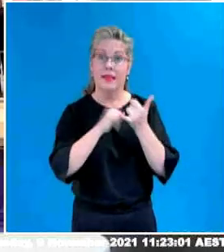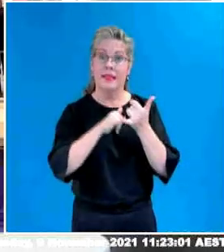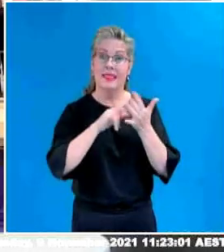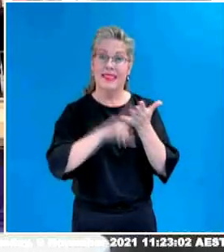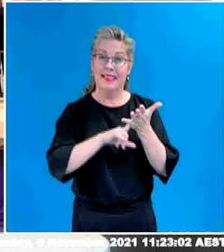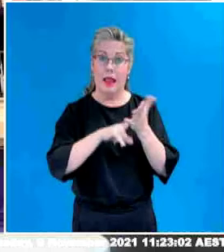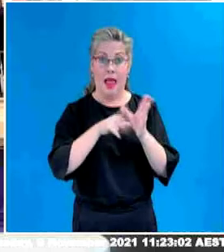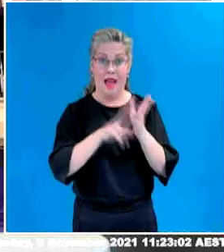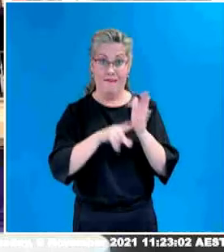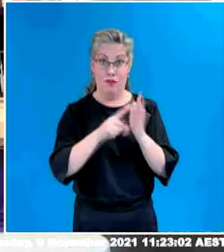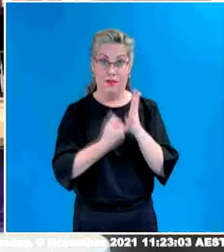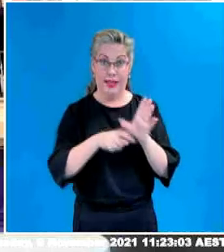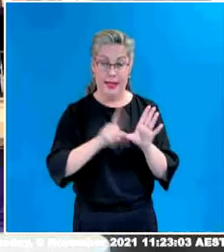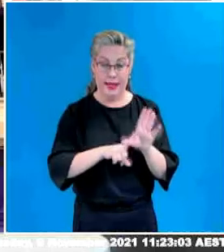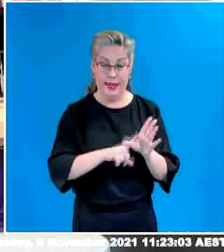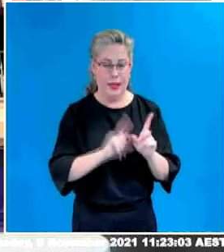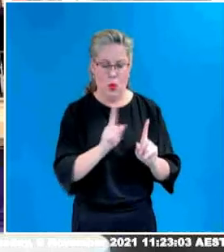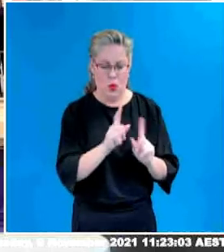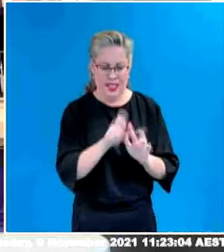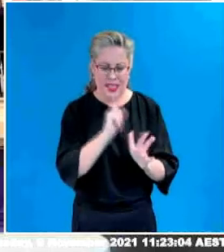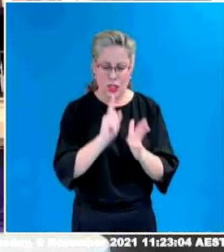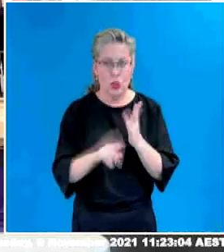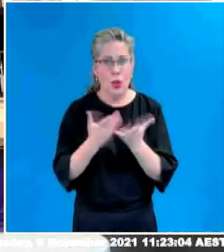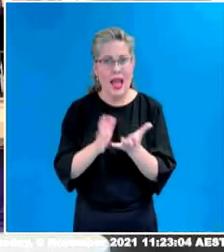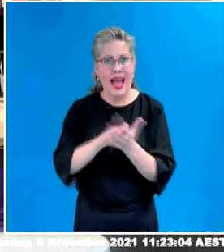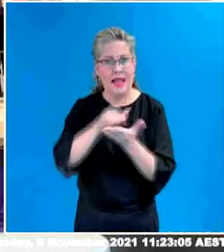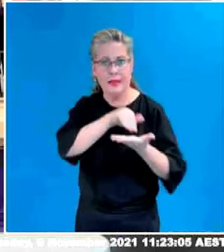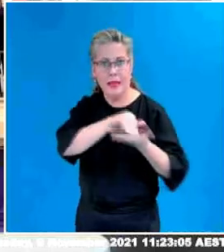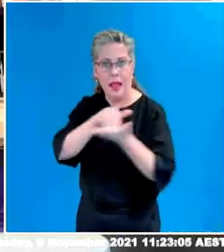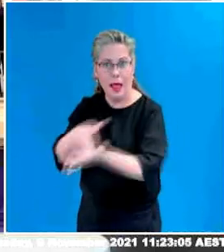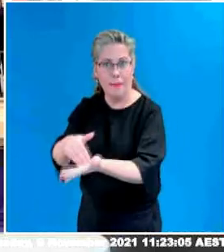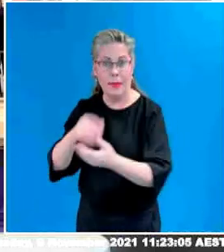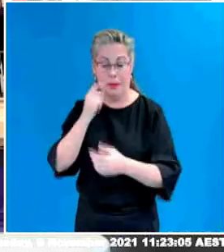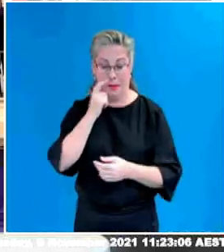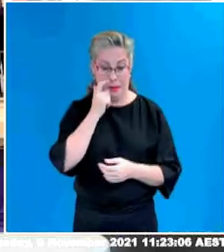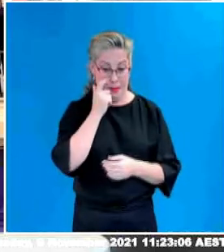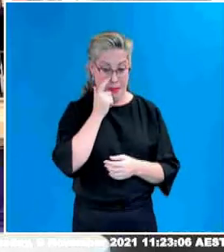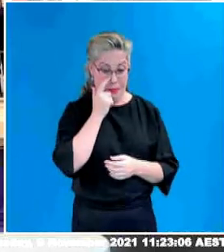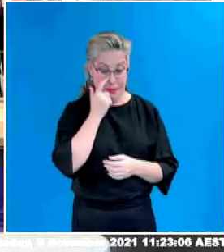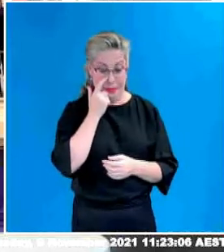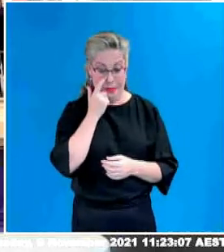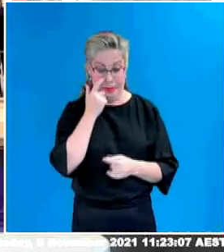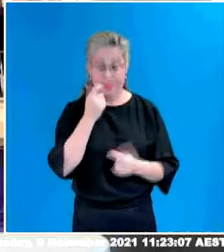annual revenue of over $100 million to annually report on the risks of modern